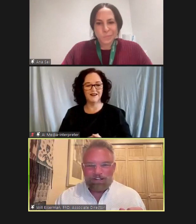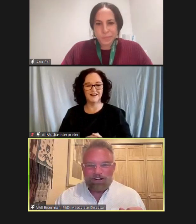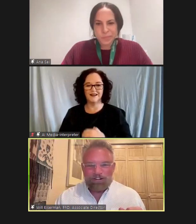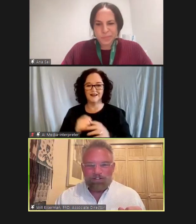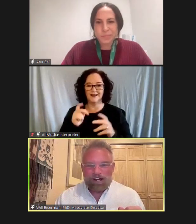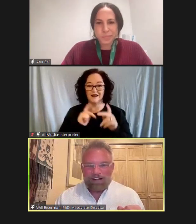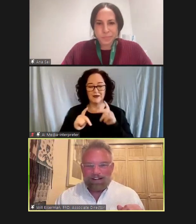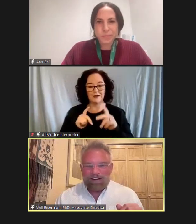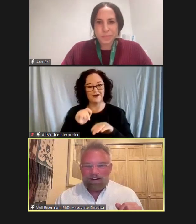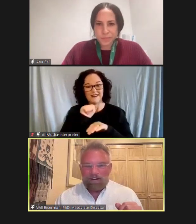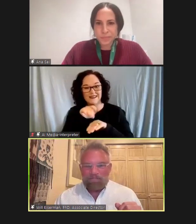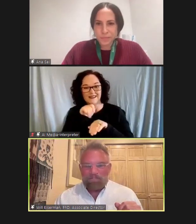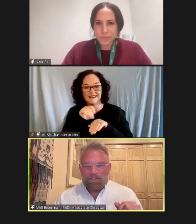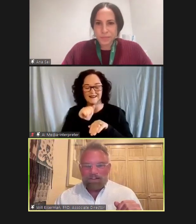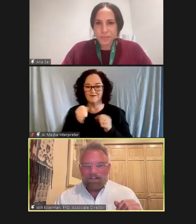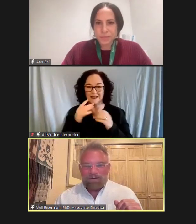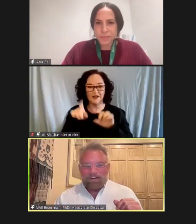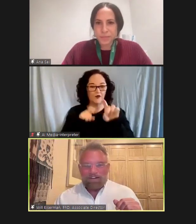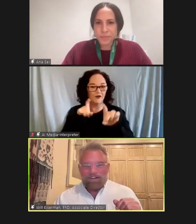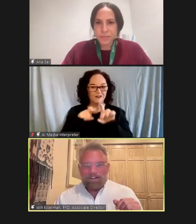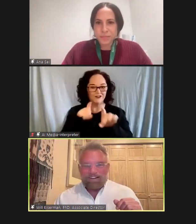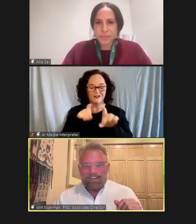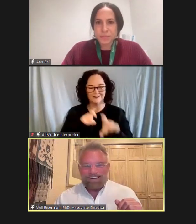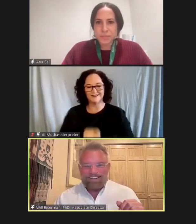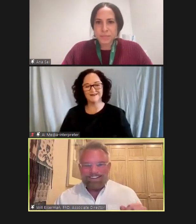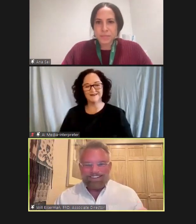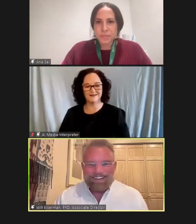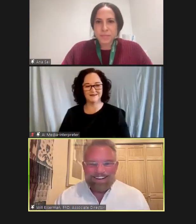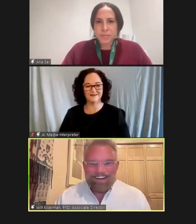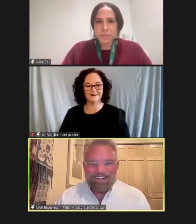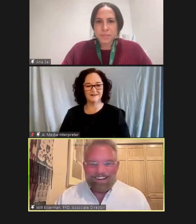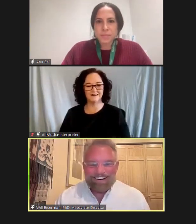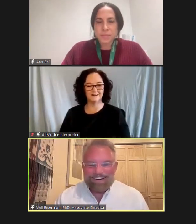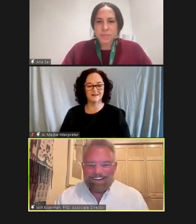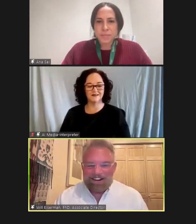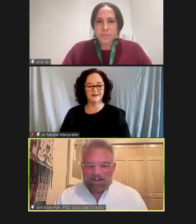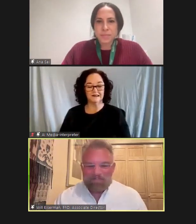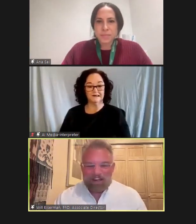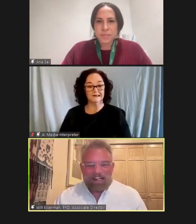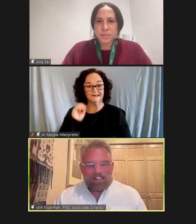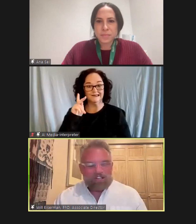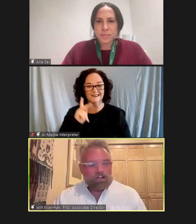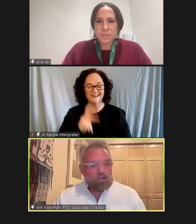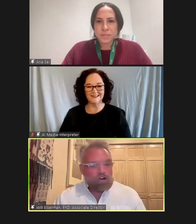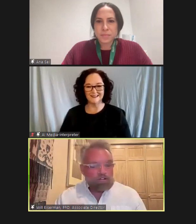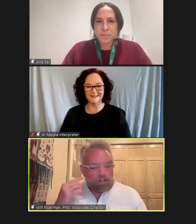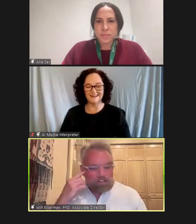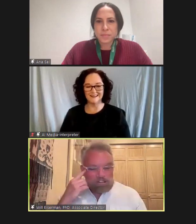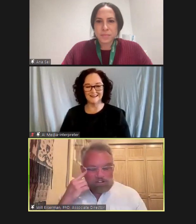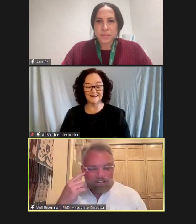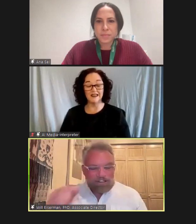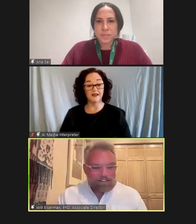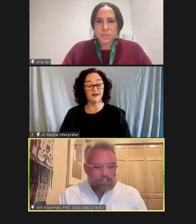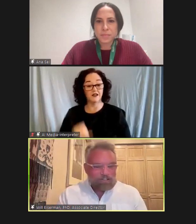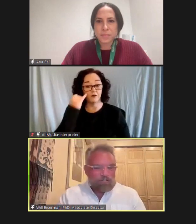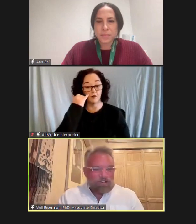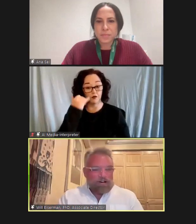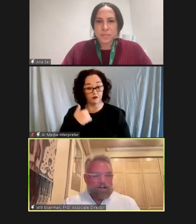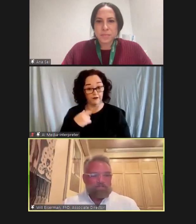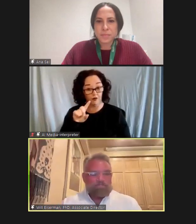the way um okay um so if you have questions